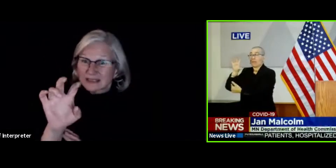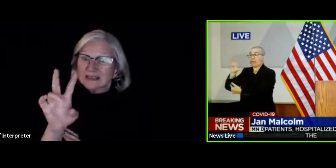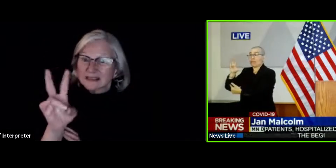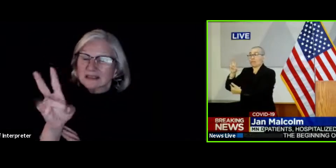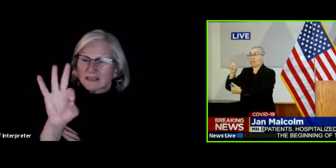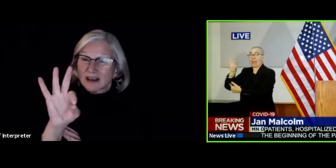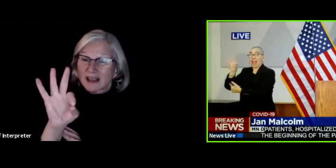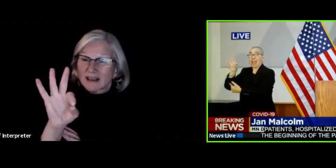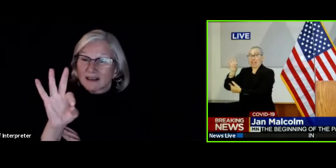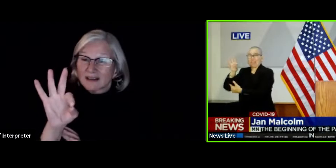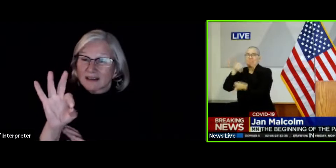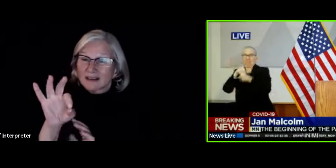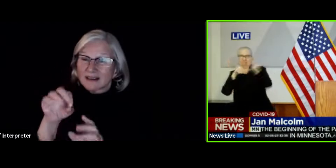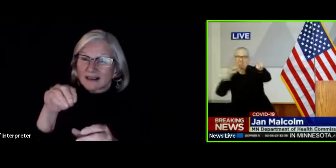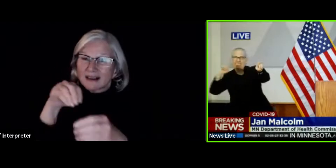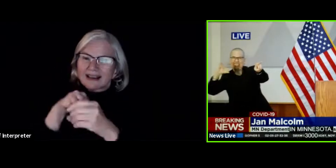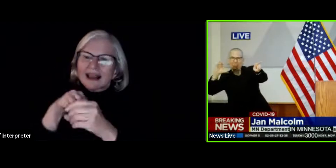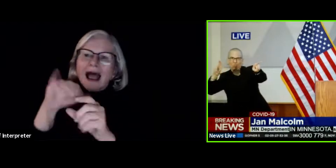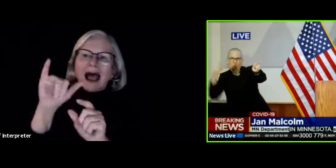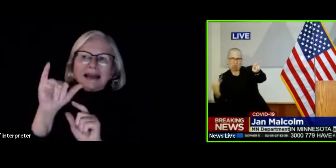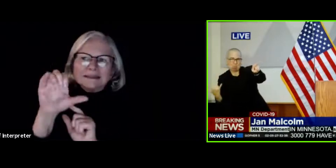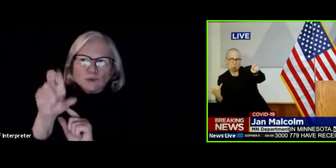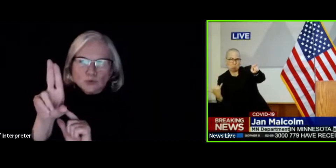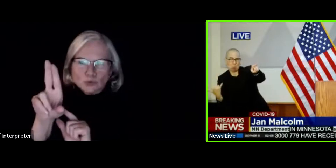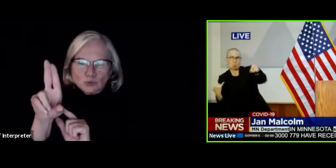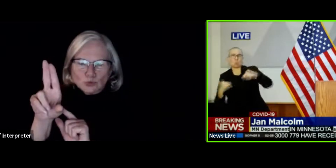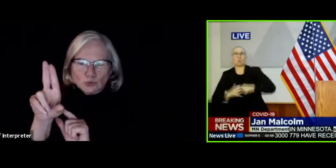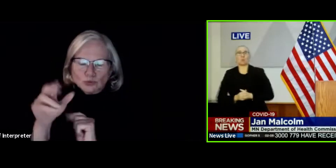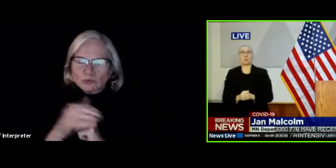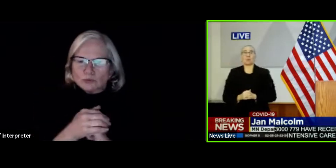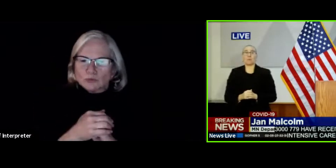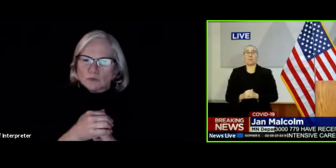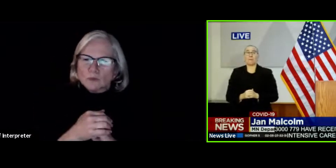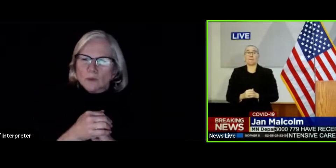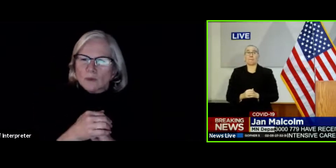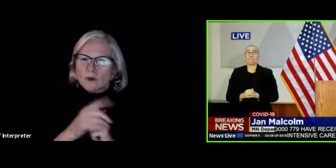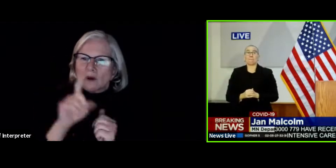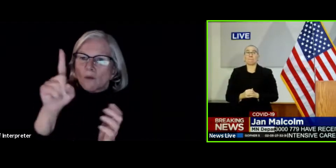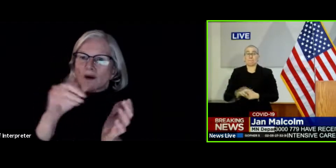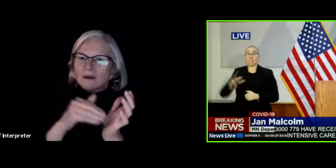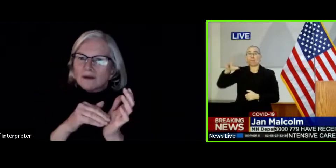THERE ARE CURRENTLY 1,840 PEOPLE IN MINNESOTA HOSPITAL BEDS WITH